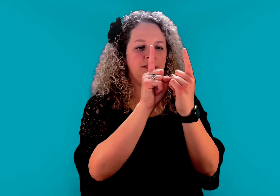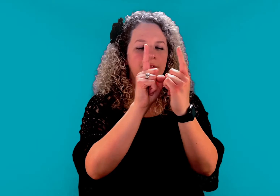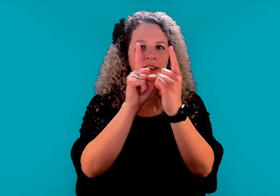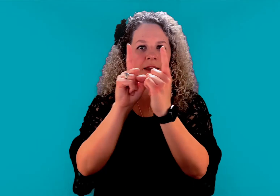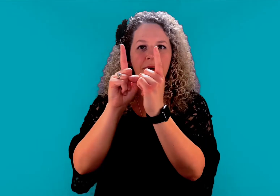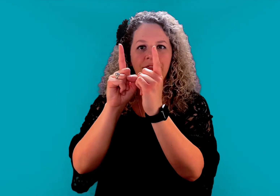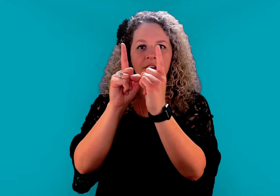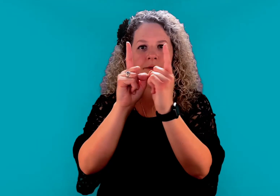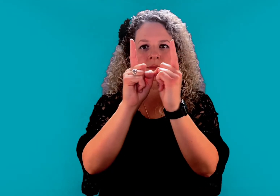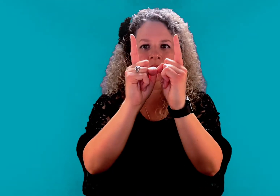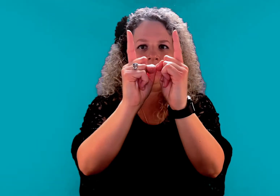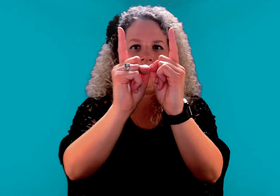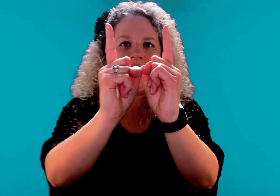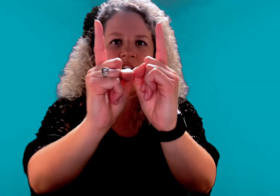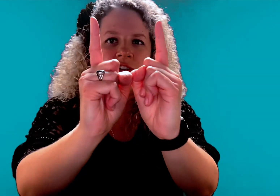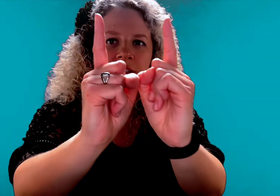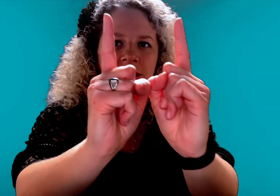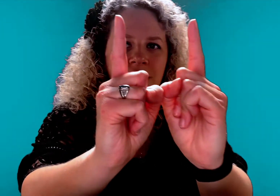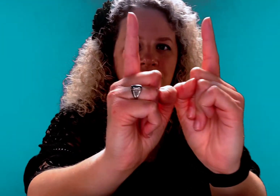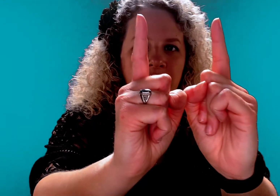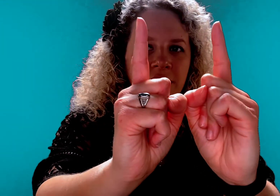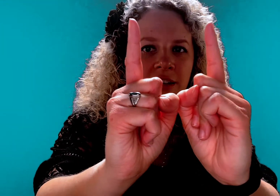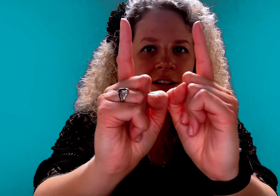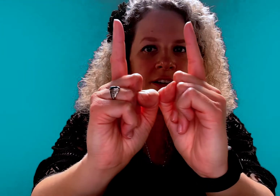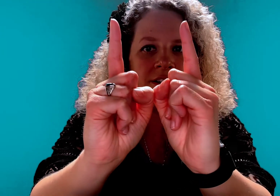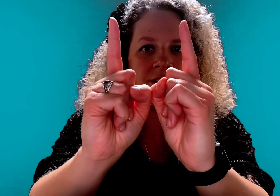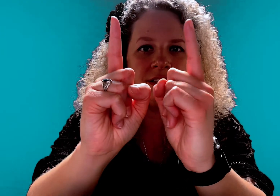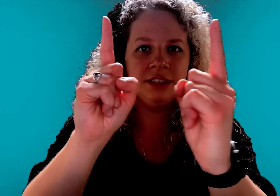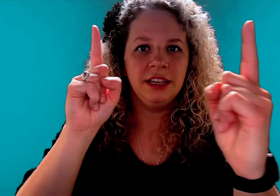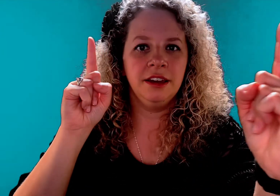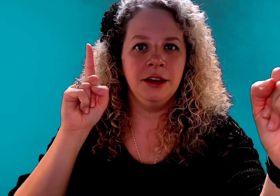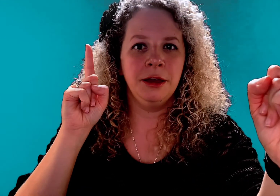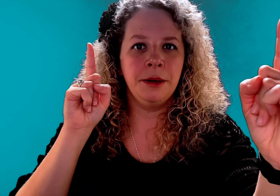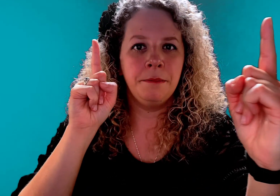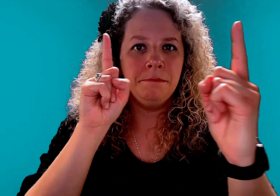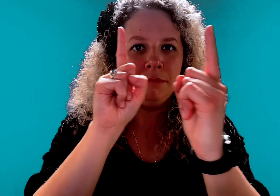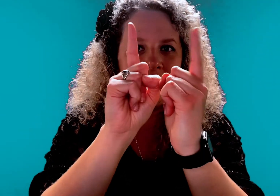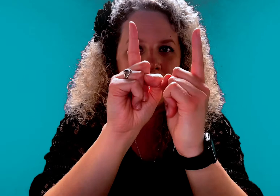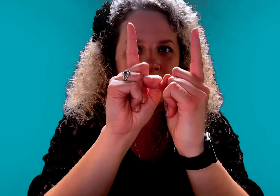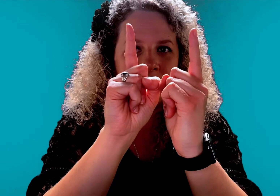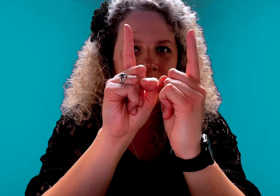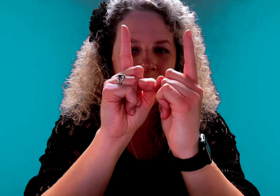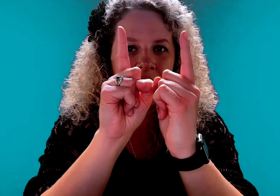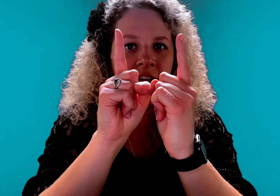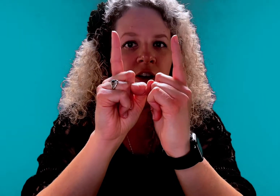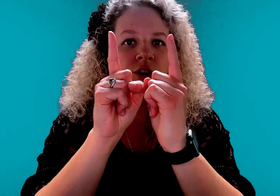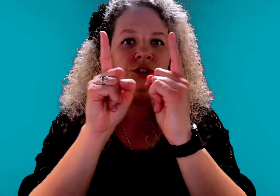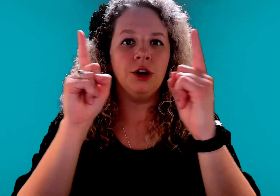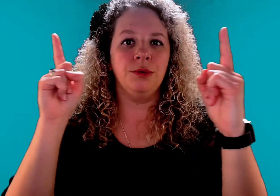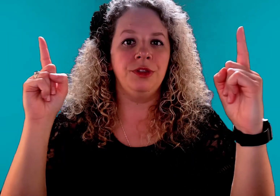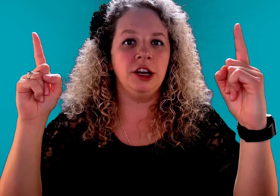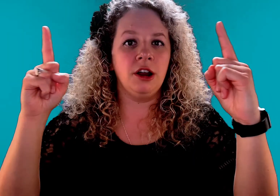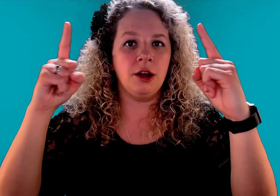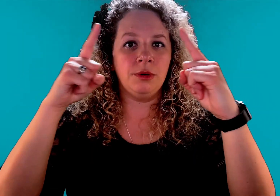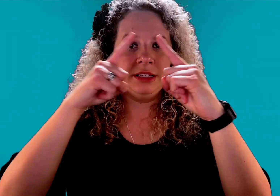Okay, my thumbs are actually touching. You can see MEET. Okay, so they're not going to have